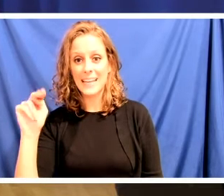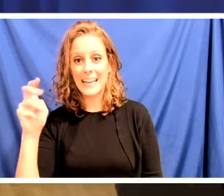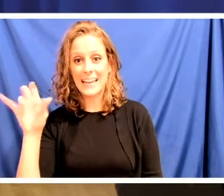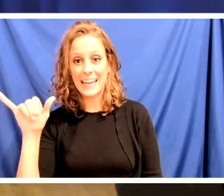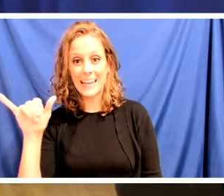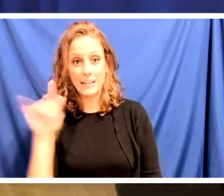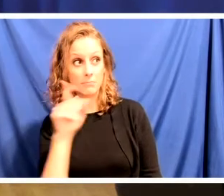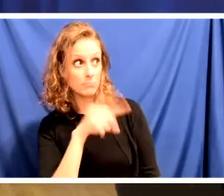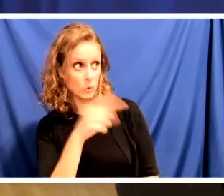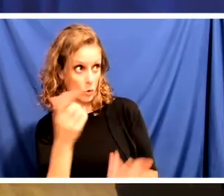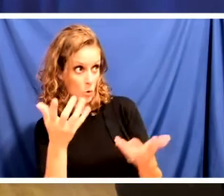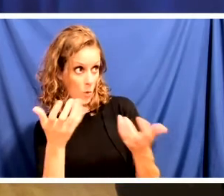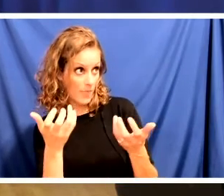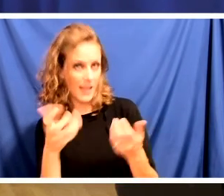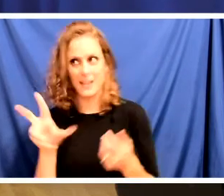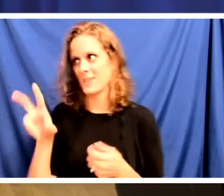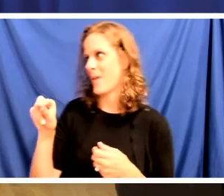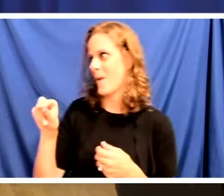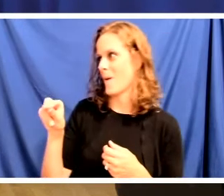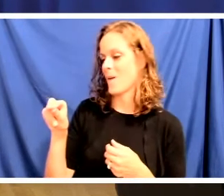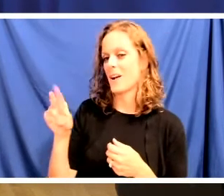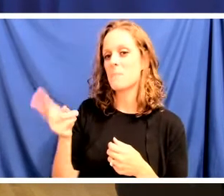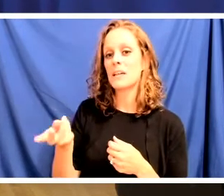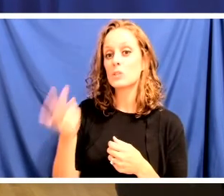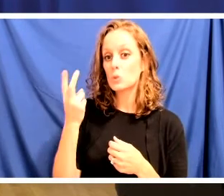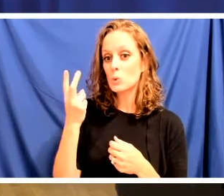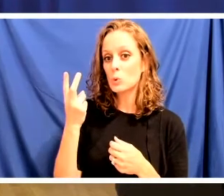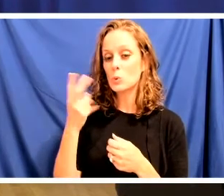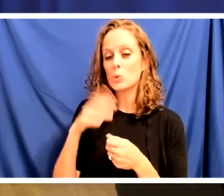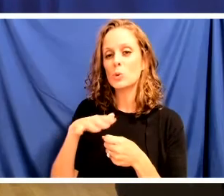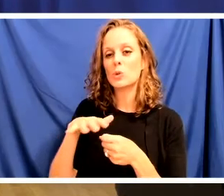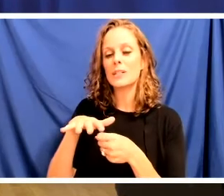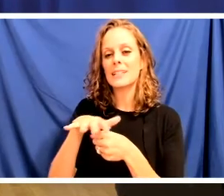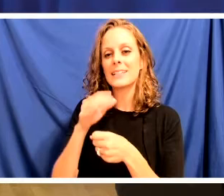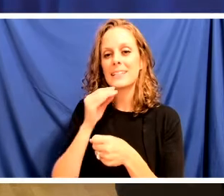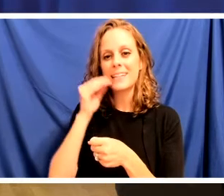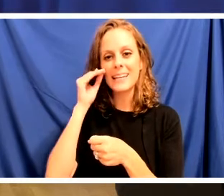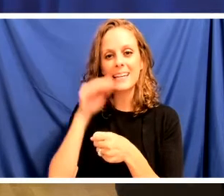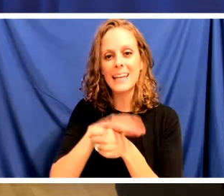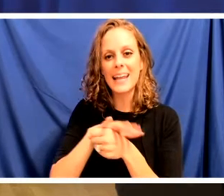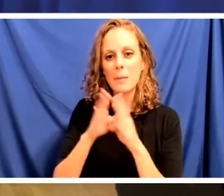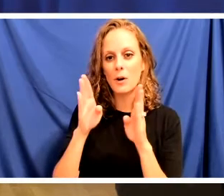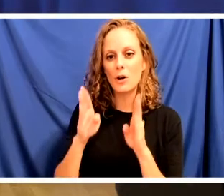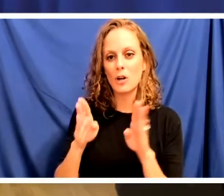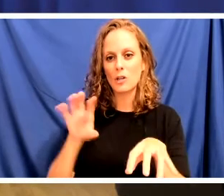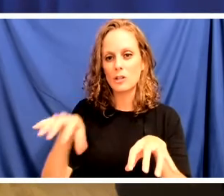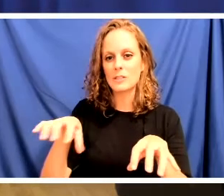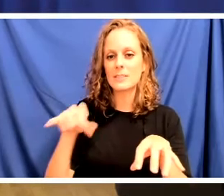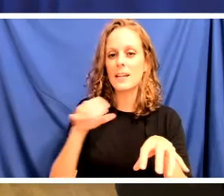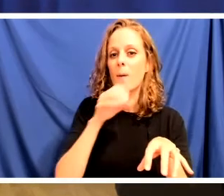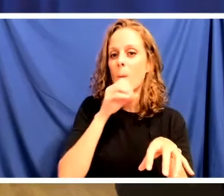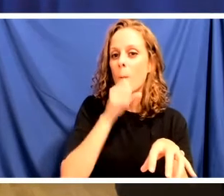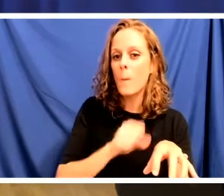Technically, two different neighborhoods In my estimation is overland park and land there you go that comes from a sacramento native.